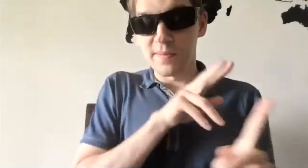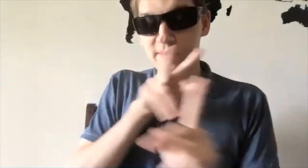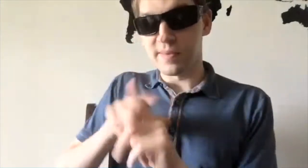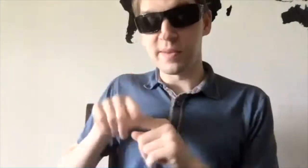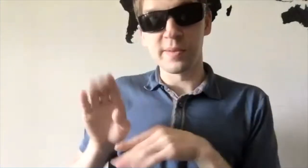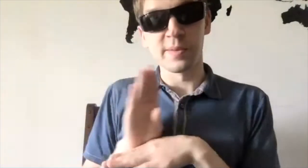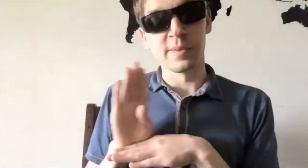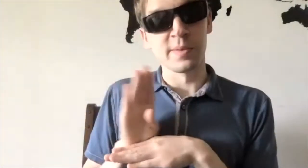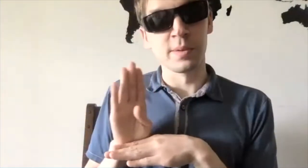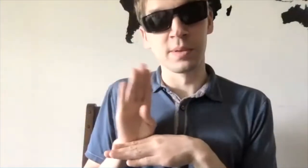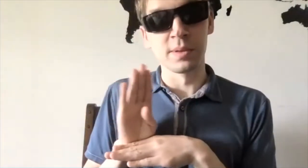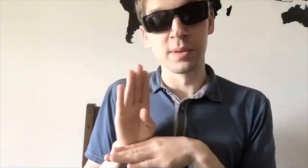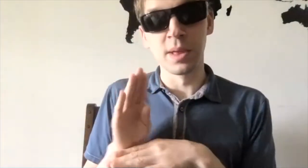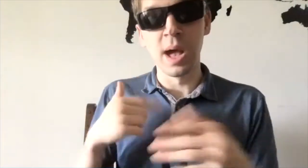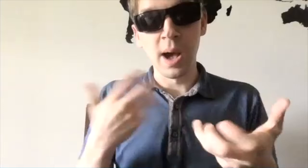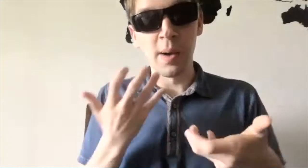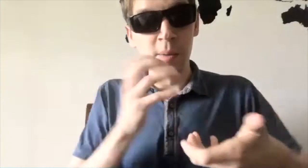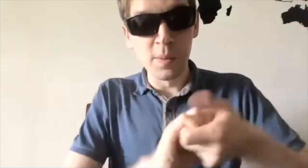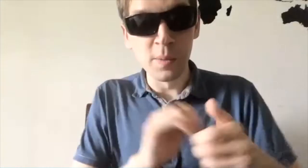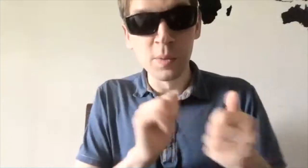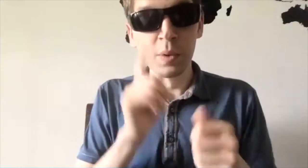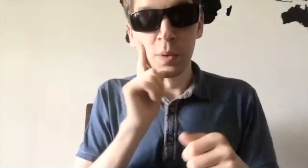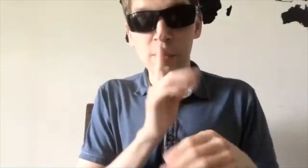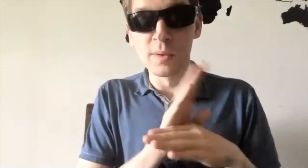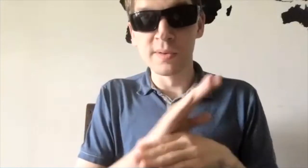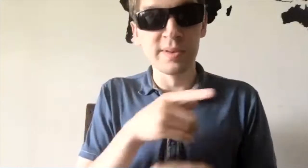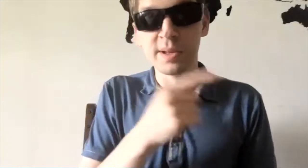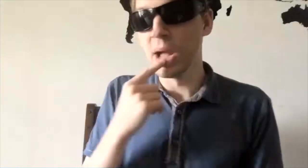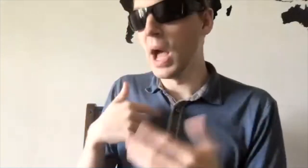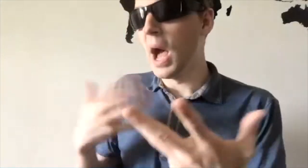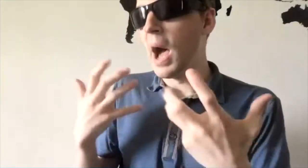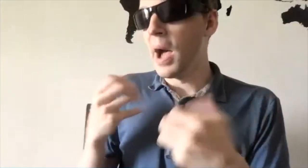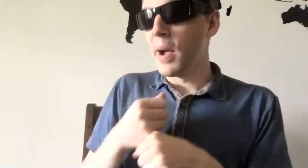up becoming excluded in that way. So with my business I'm collaborating with other